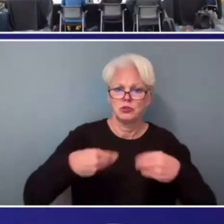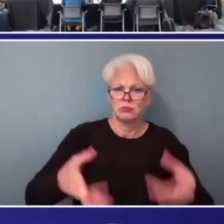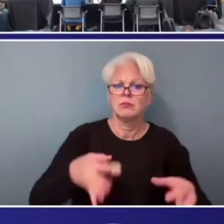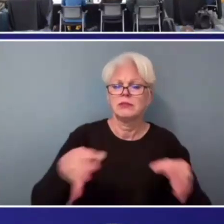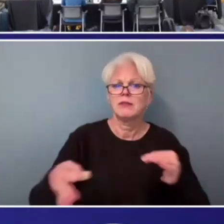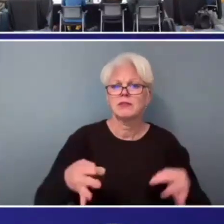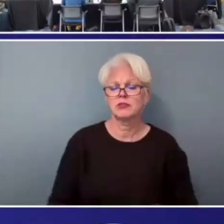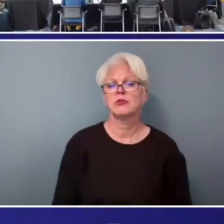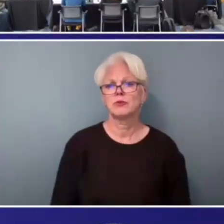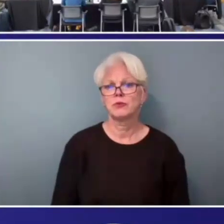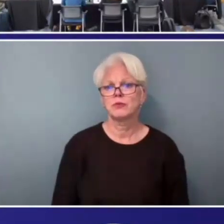Bob?